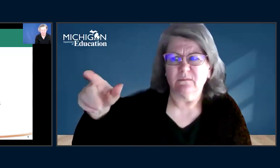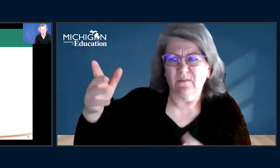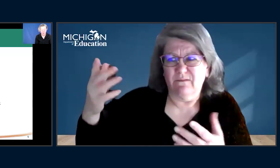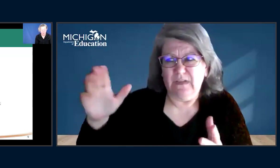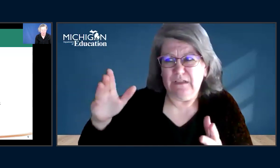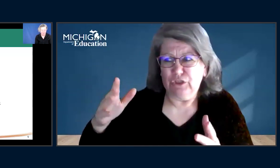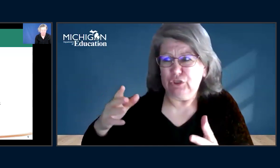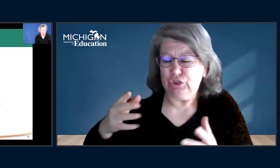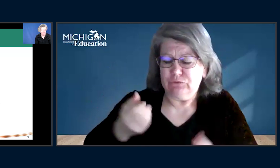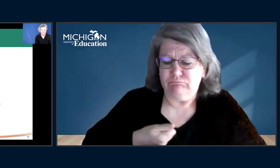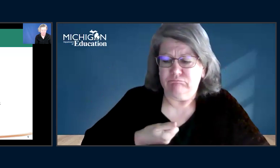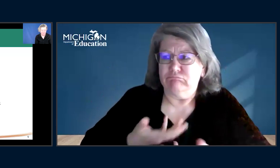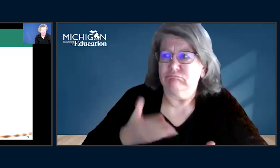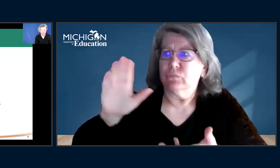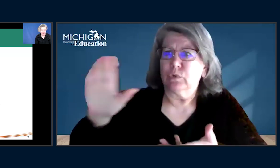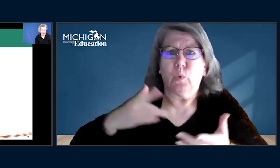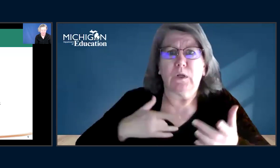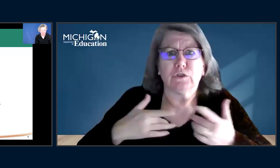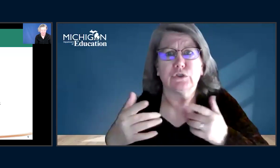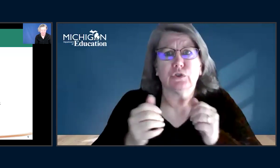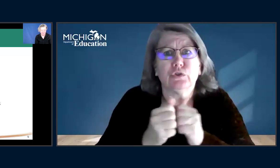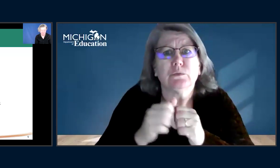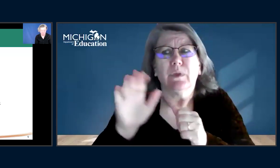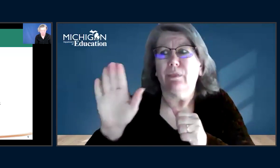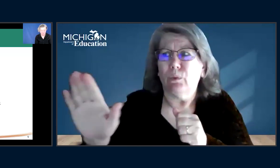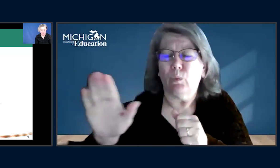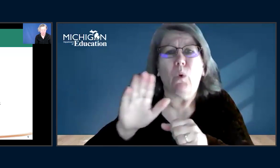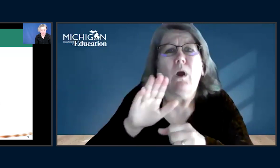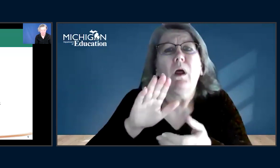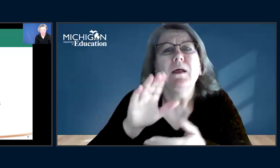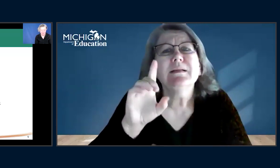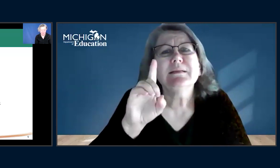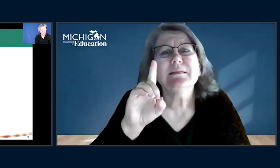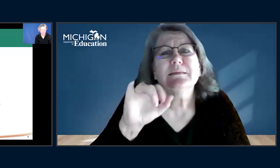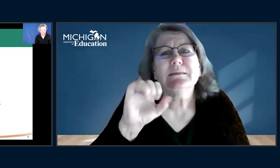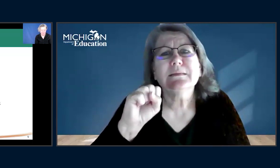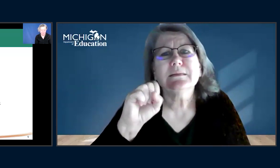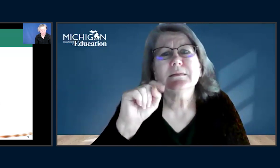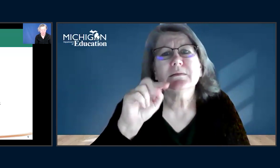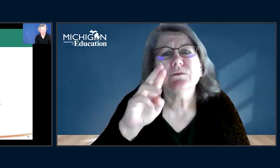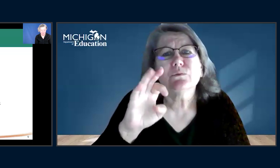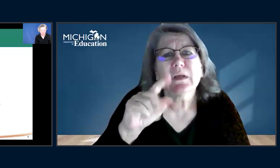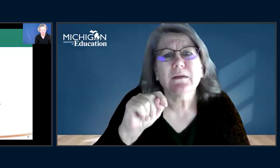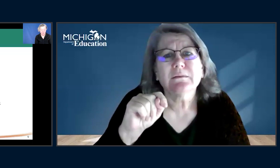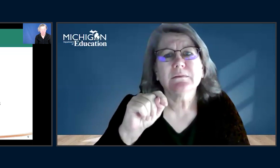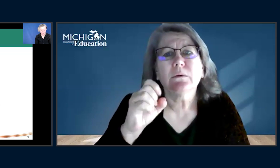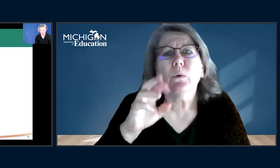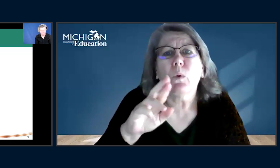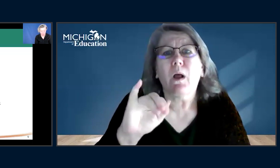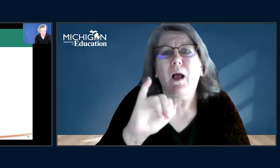a parent might say, well, you know, we've-- they've let us know their concerns and we would say, hey, we know you have a concern